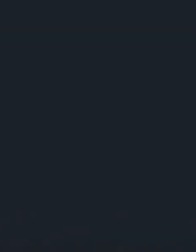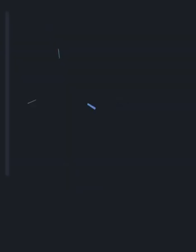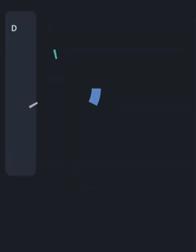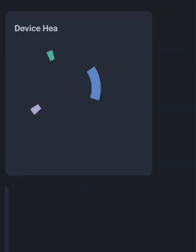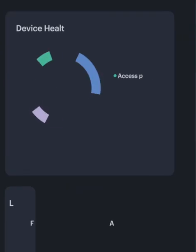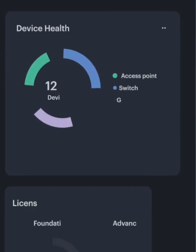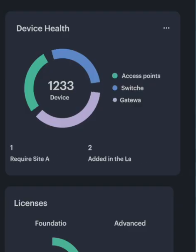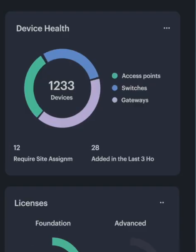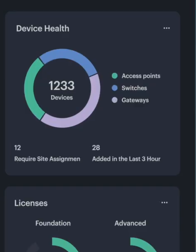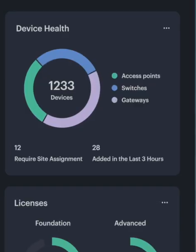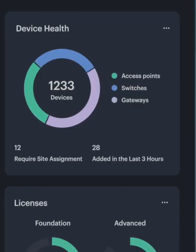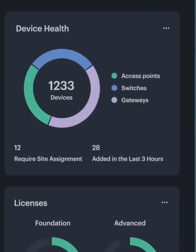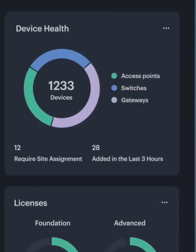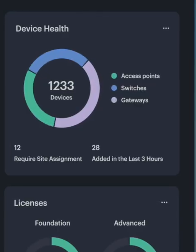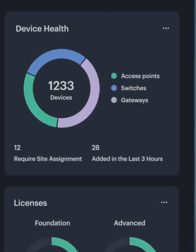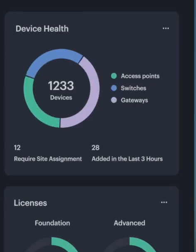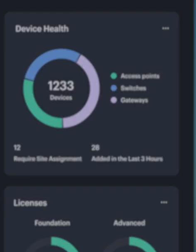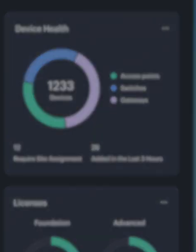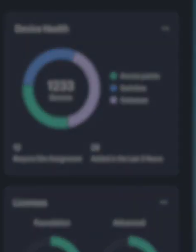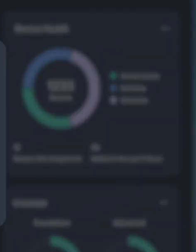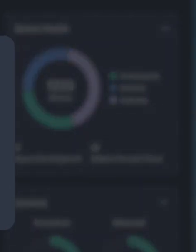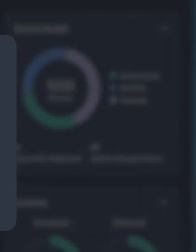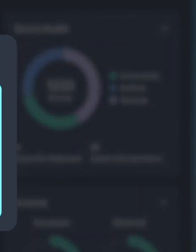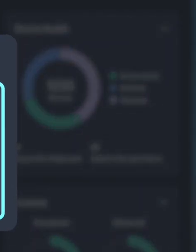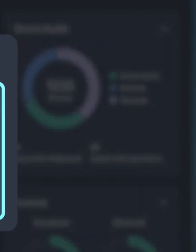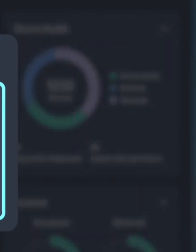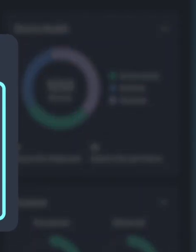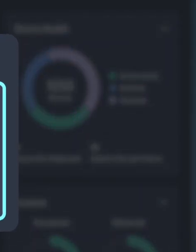And this morning, the team rolled out a mission critical application.